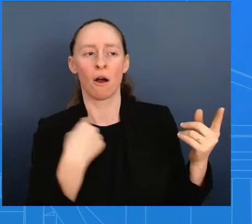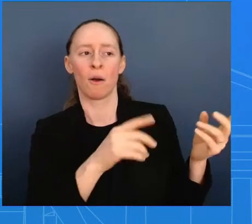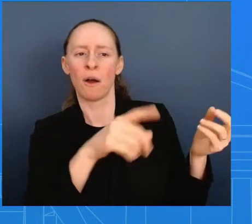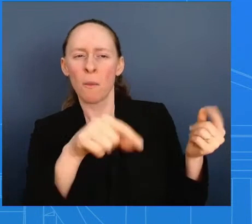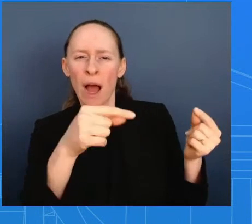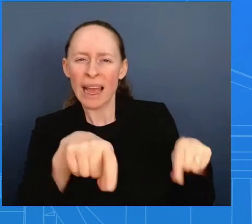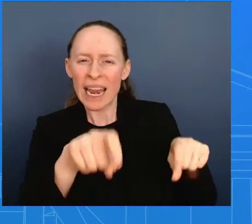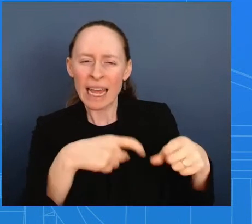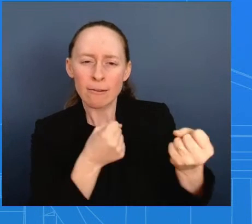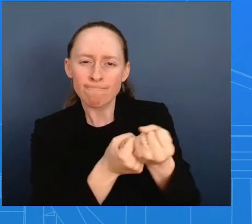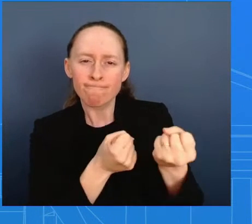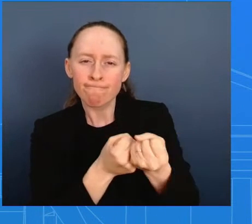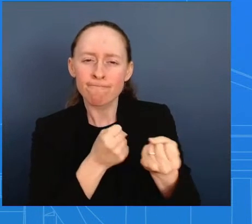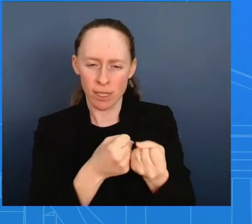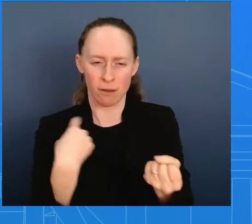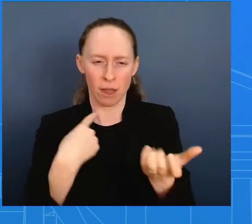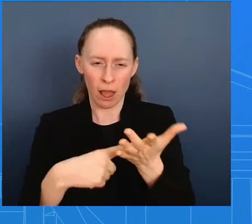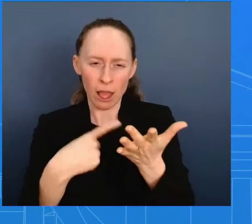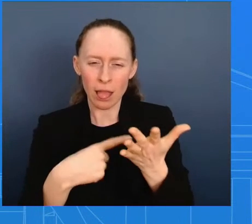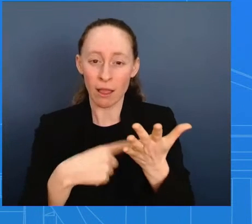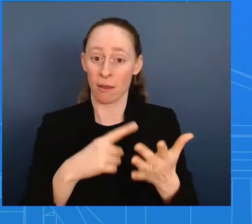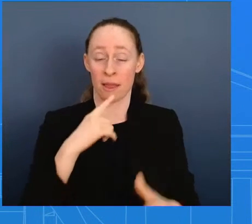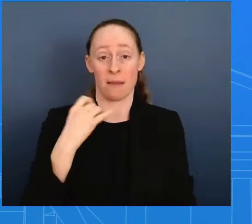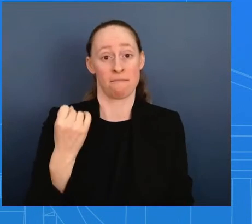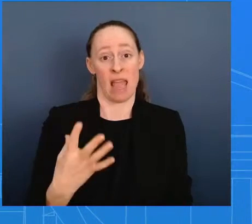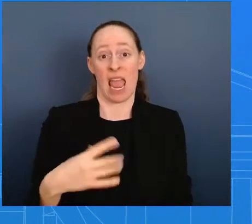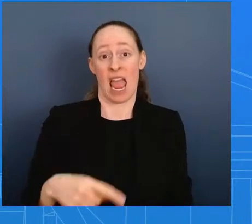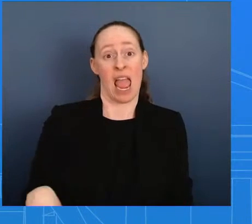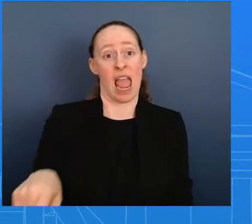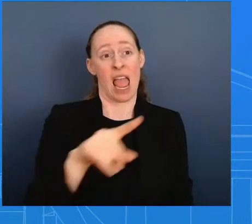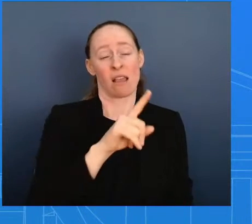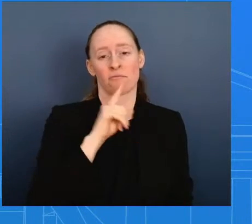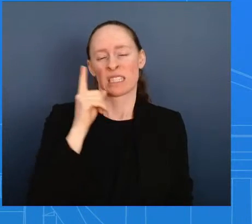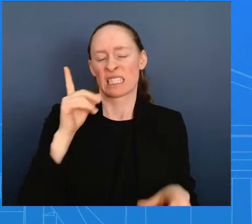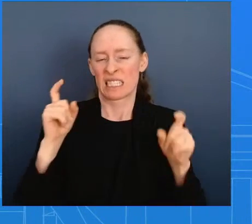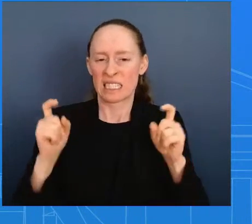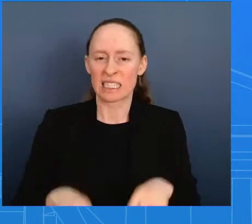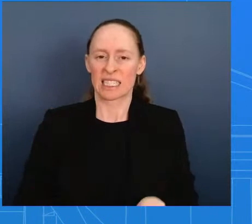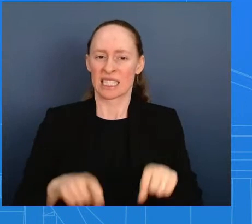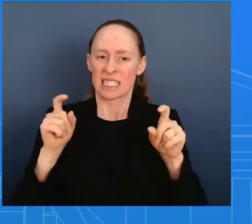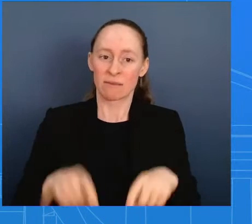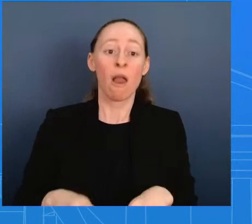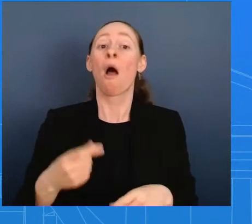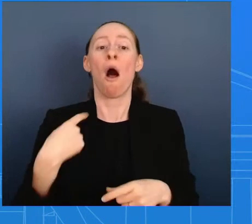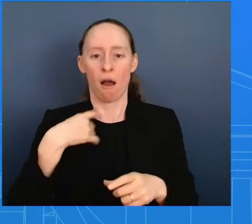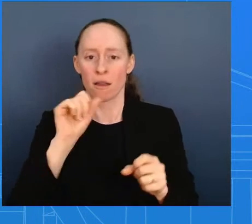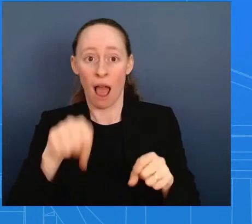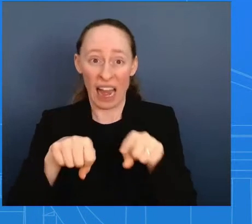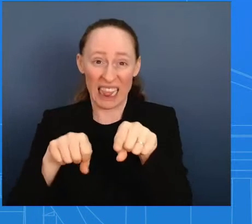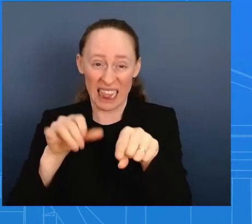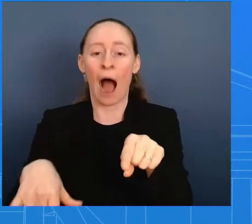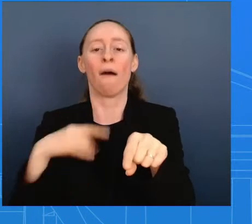"Get us this stuff this fast so that we can be in a position to effectively defend against the Russian onslaught."